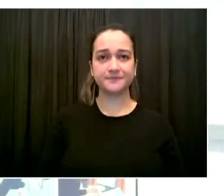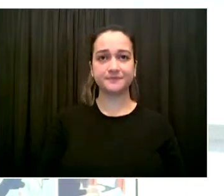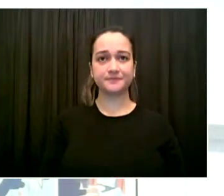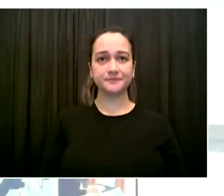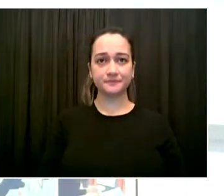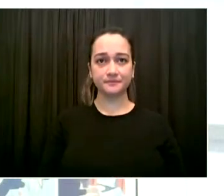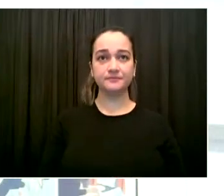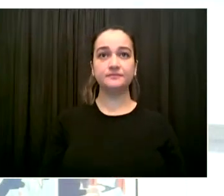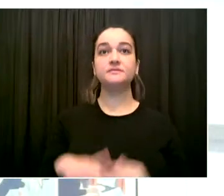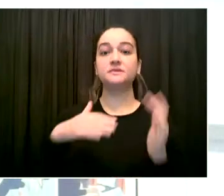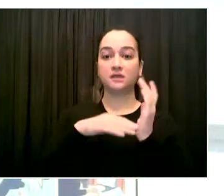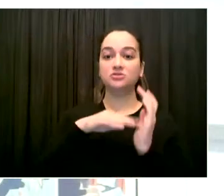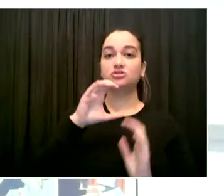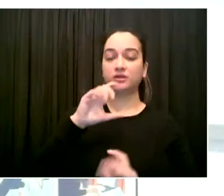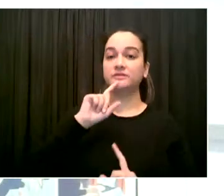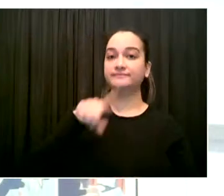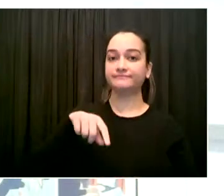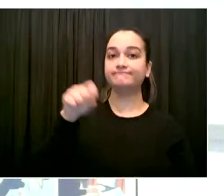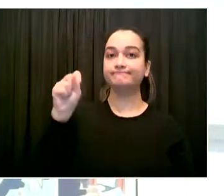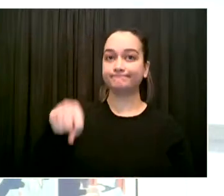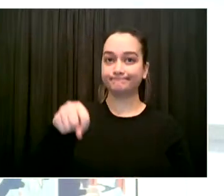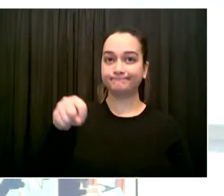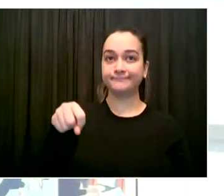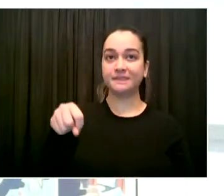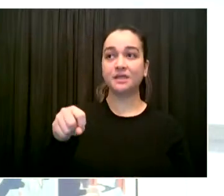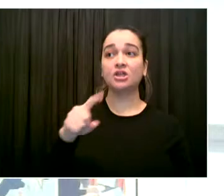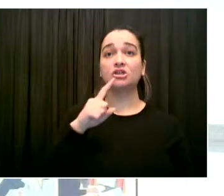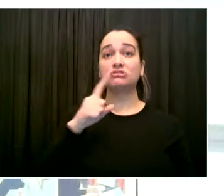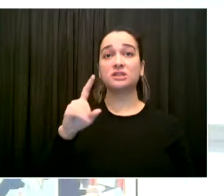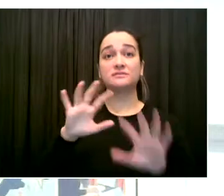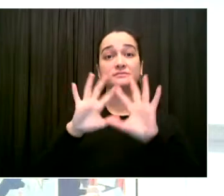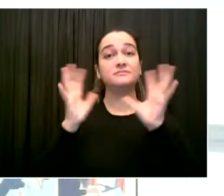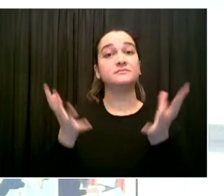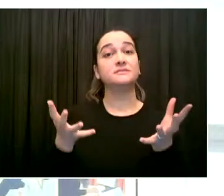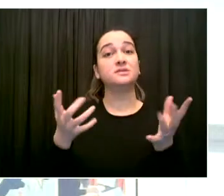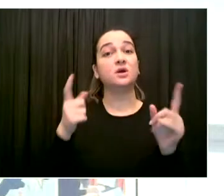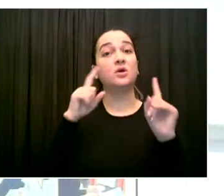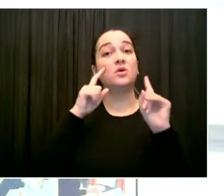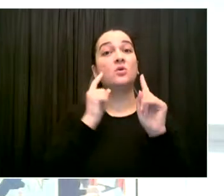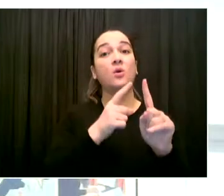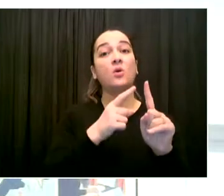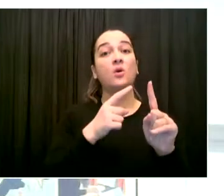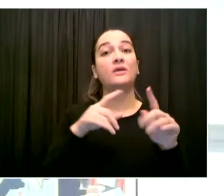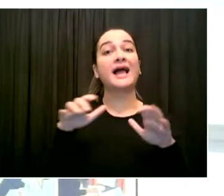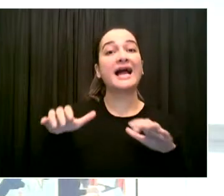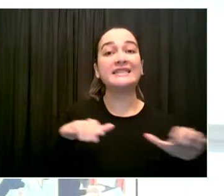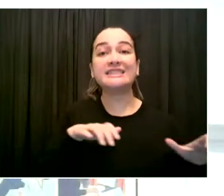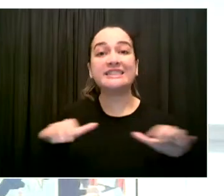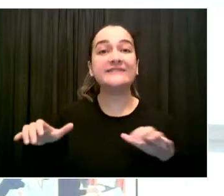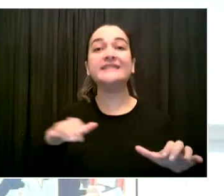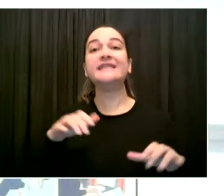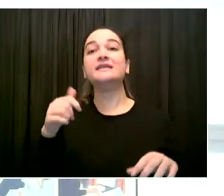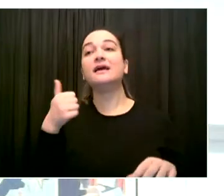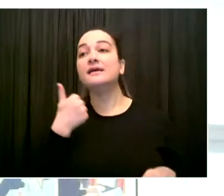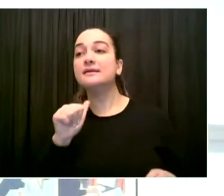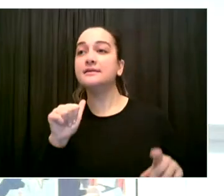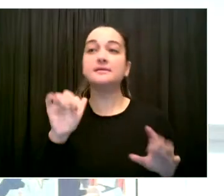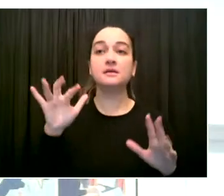VARMA. THANK YOU, OUR GOAL,